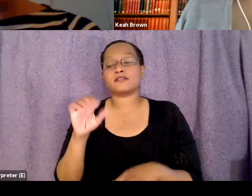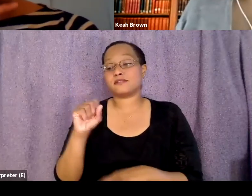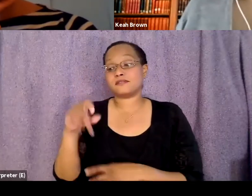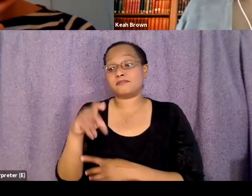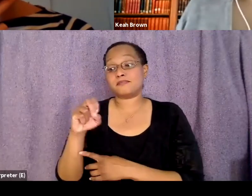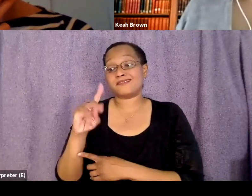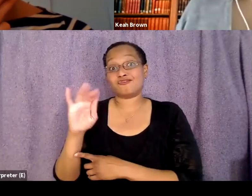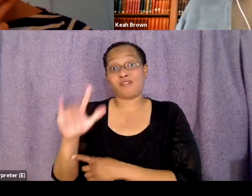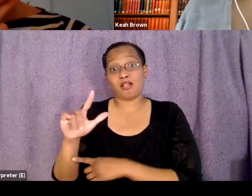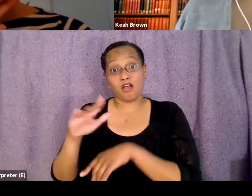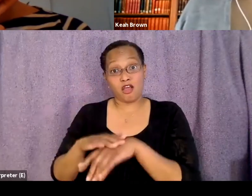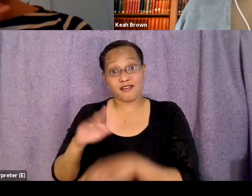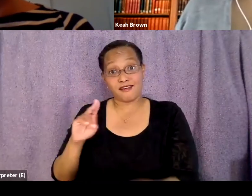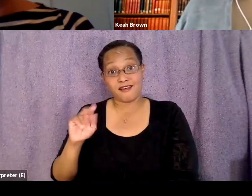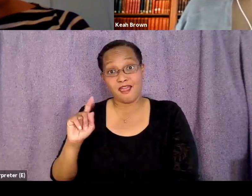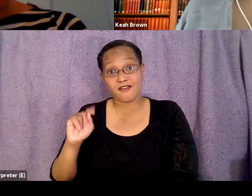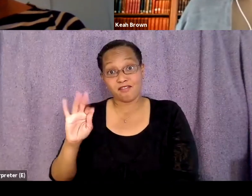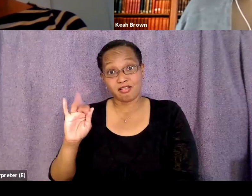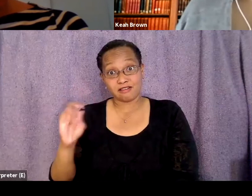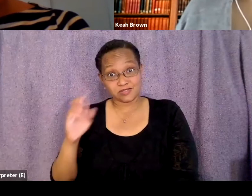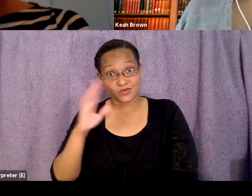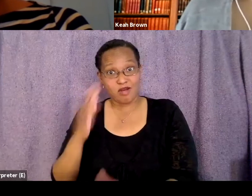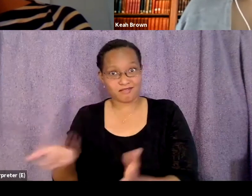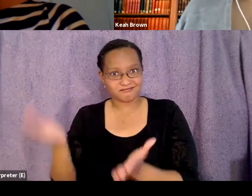Nicole Redding (she/her): The question is assuming you've seen the comedy special on